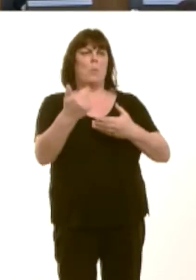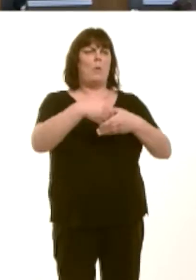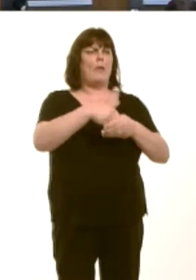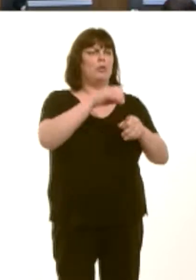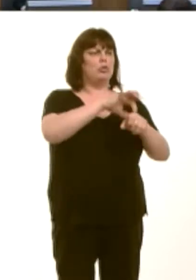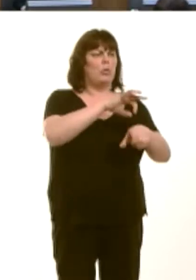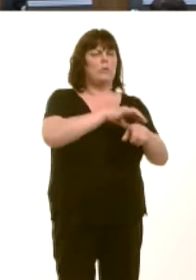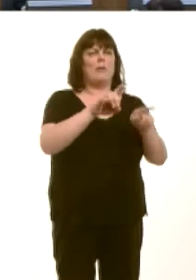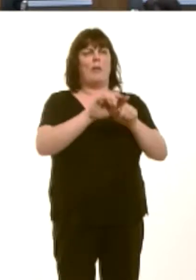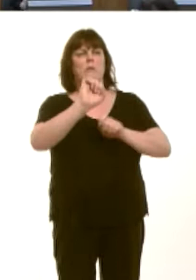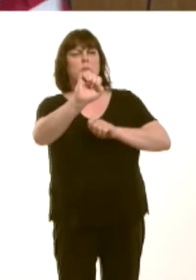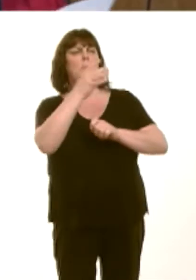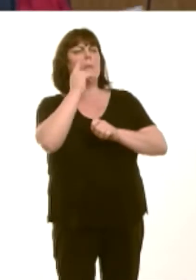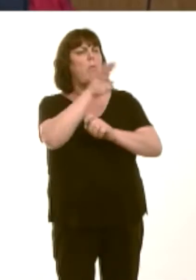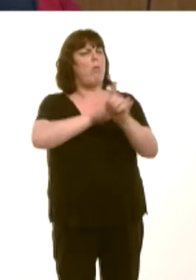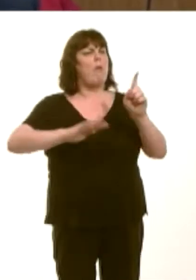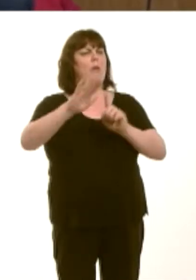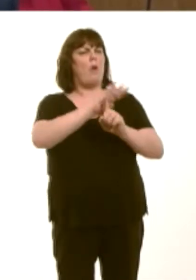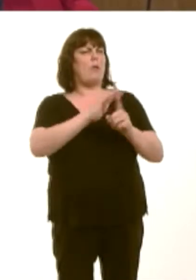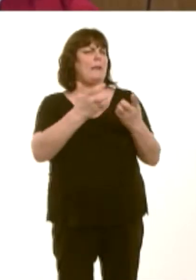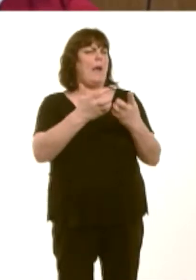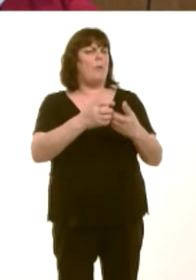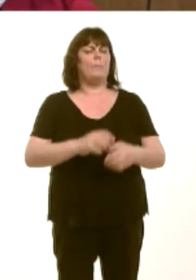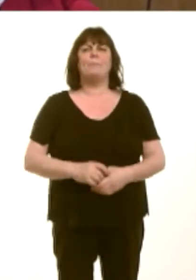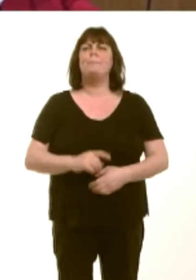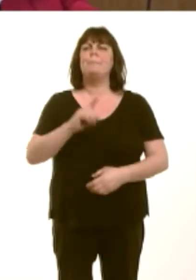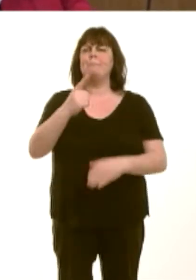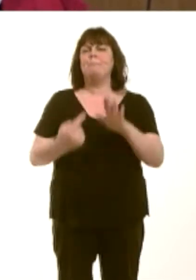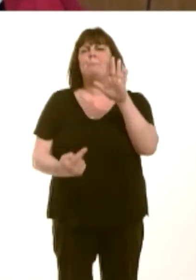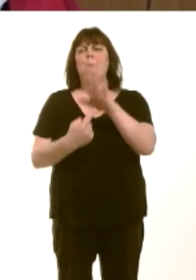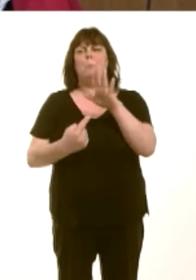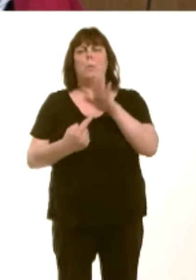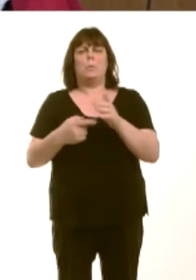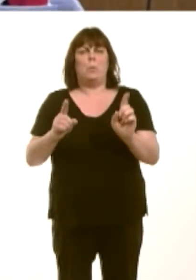Carwyn Jones: Well, itís absolutely critical that GPs themselves, as self-employed contractors,